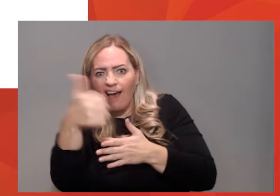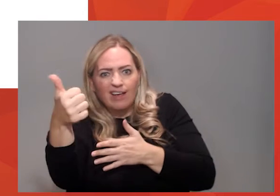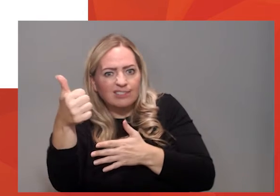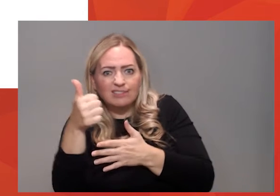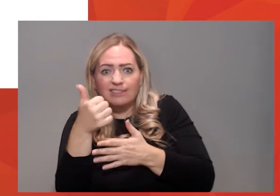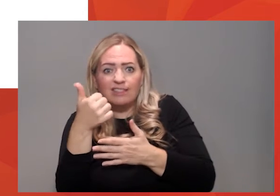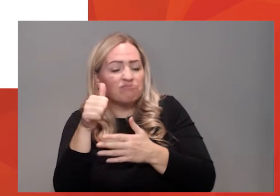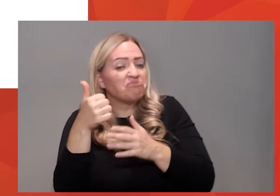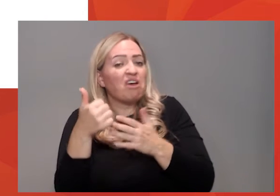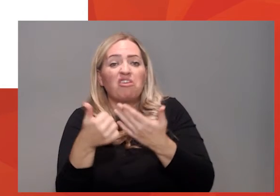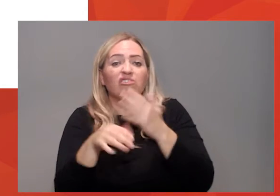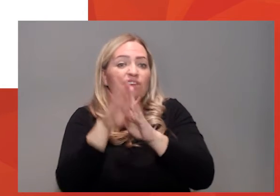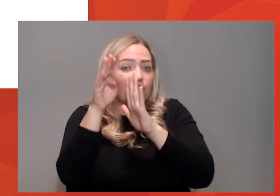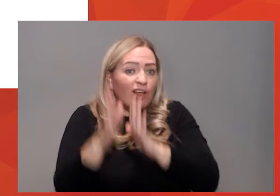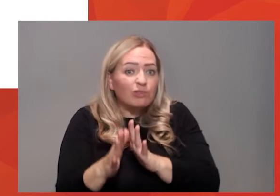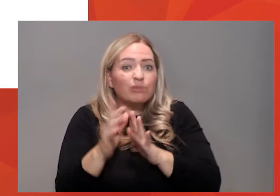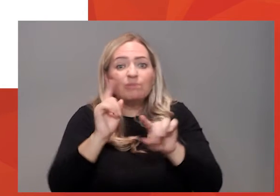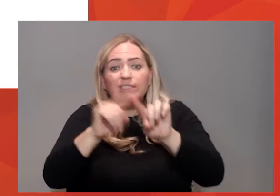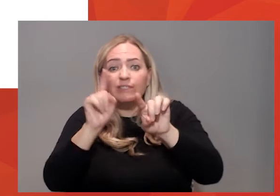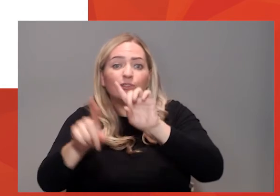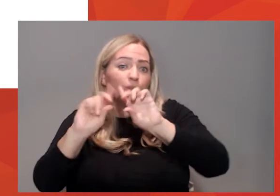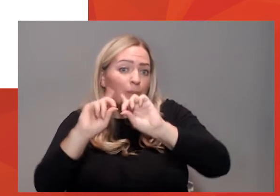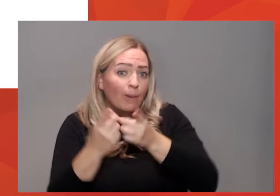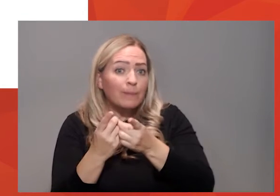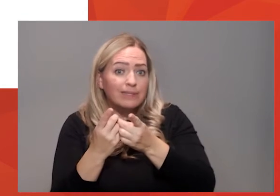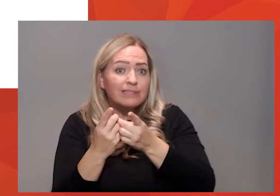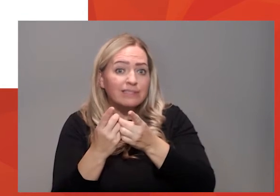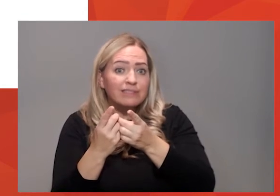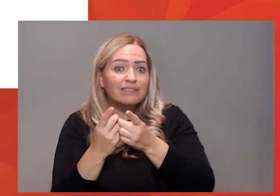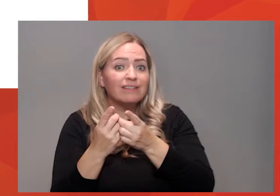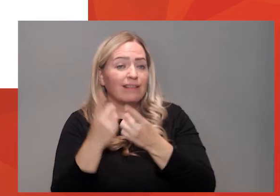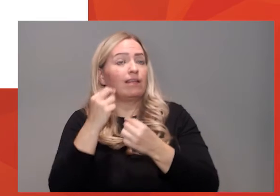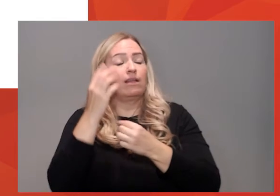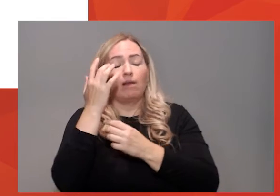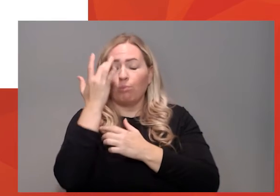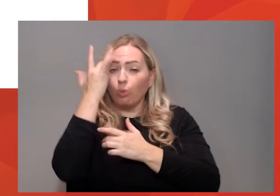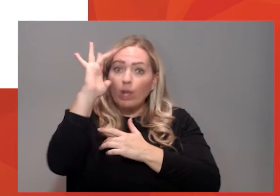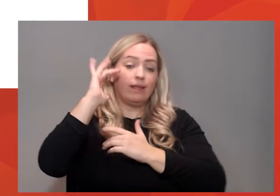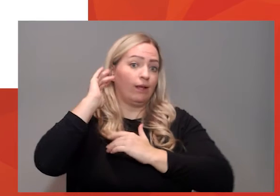what other developers from different departments did in a brilliant way.